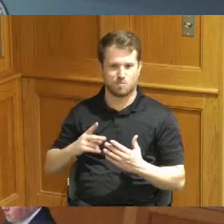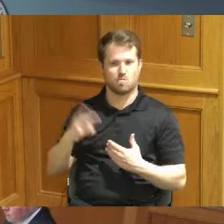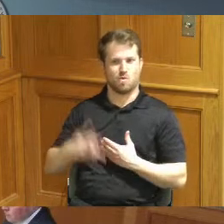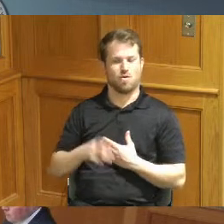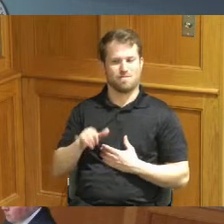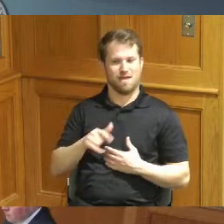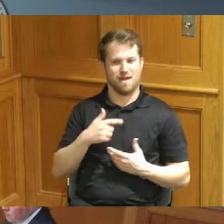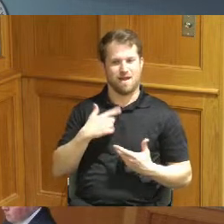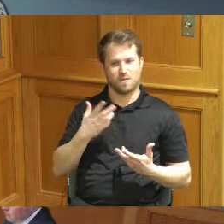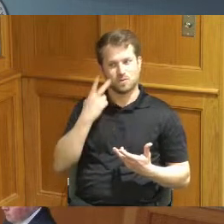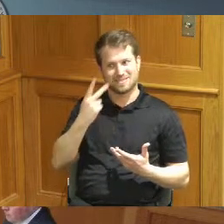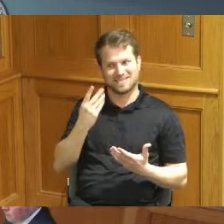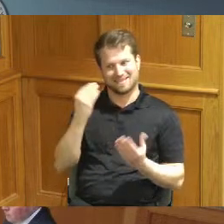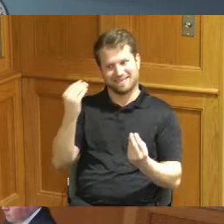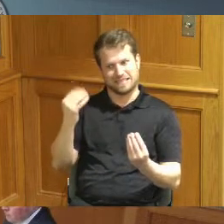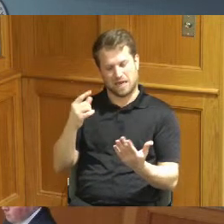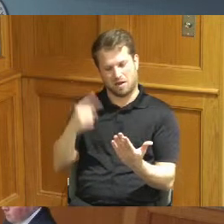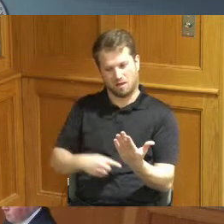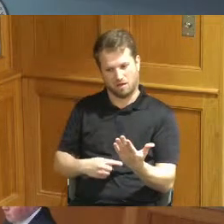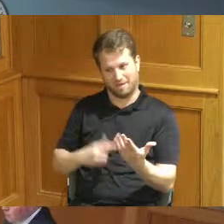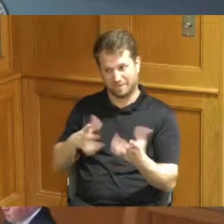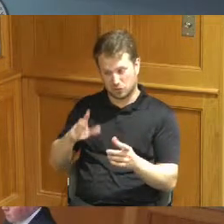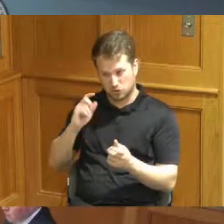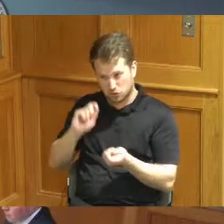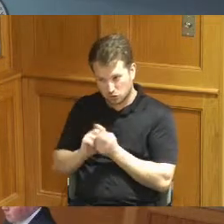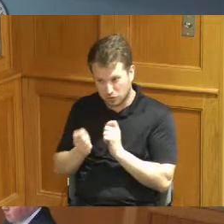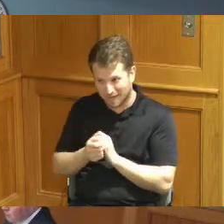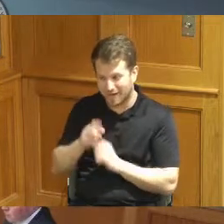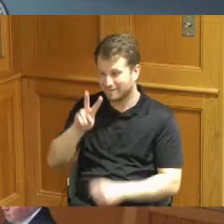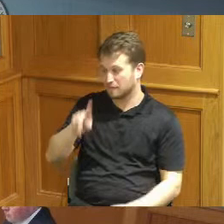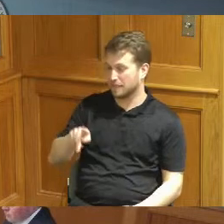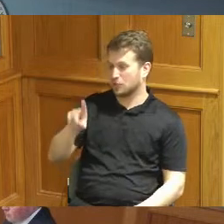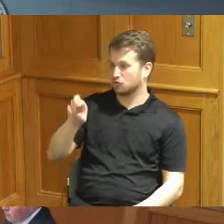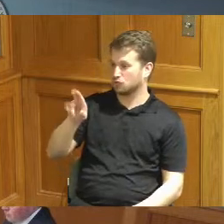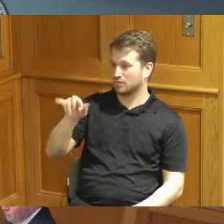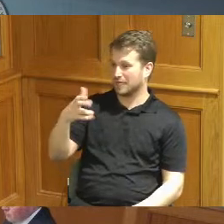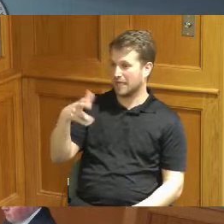has it changed is the Vice President Rios said maybe the need has changed maybe it's not just